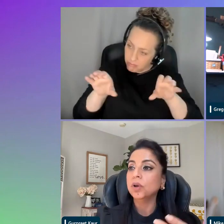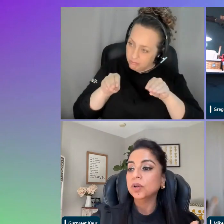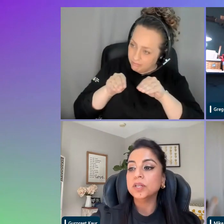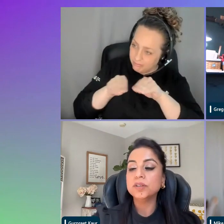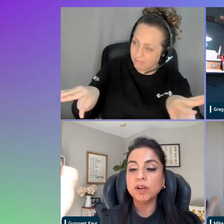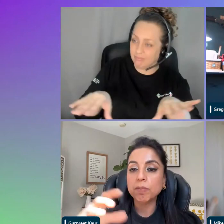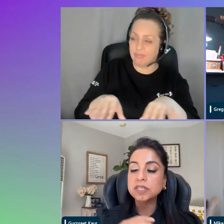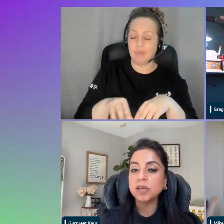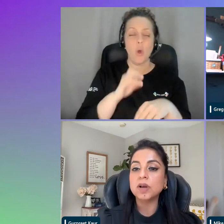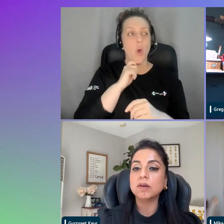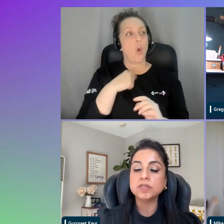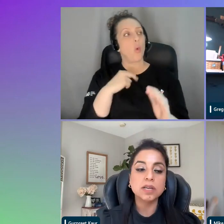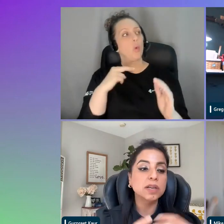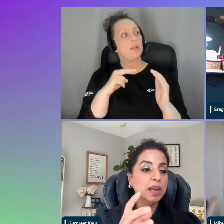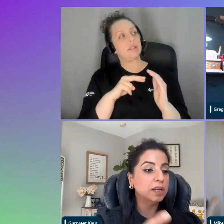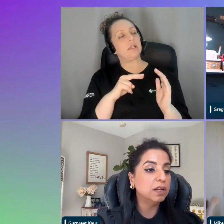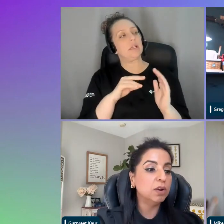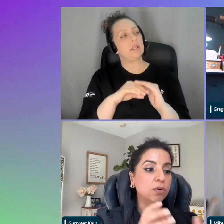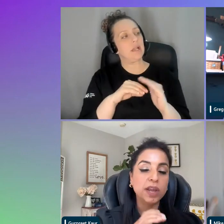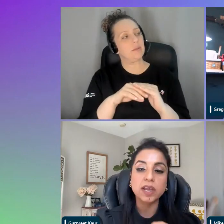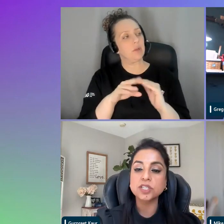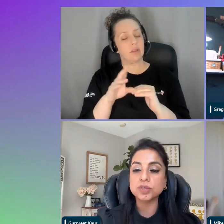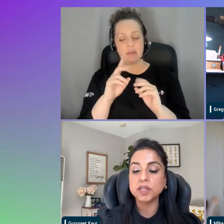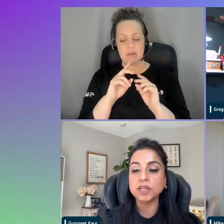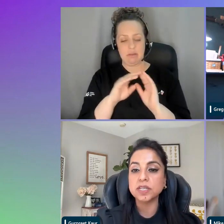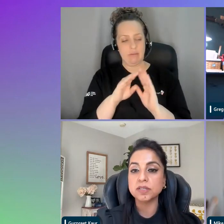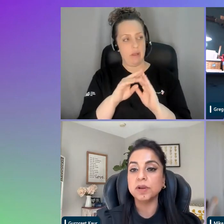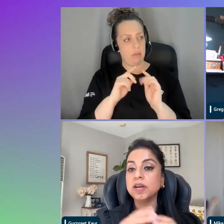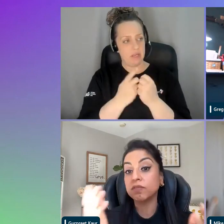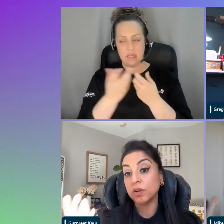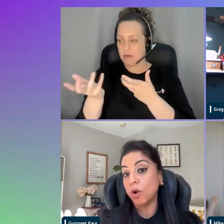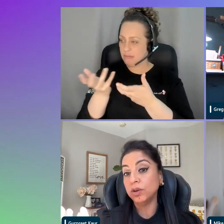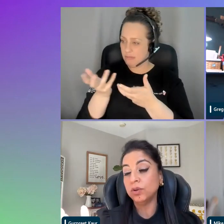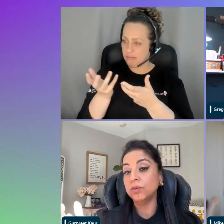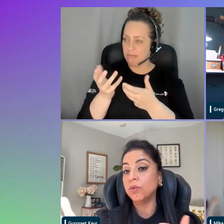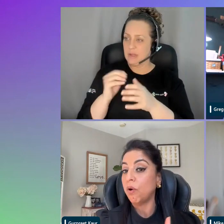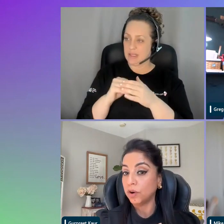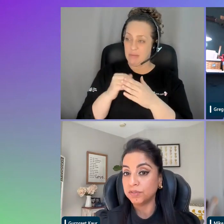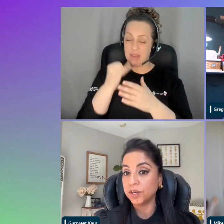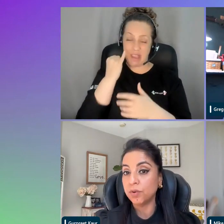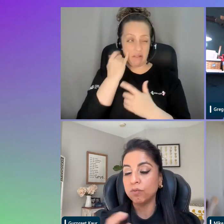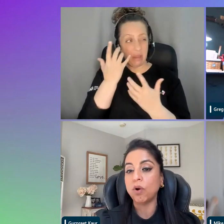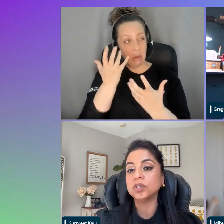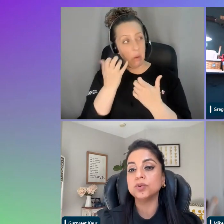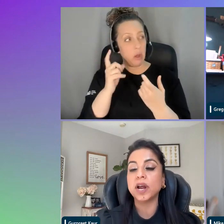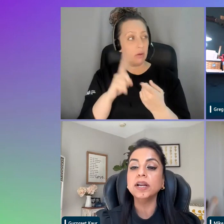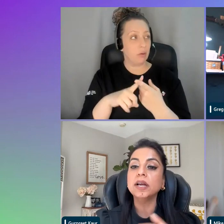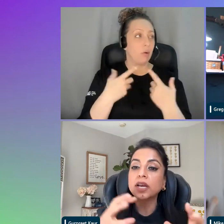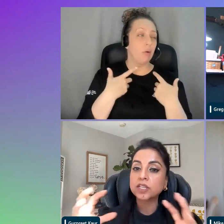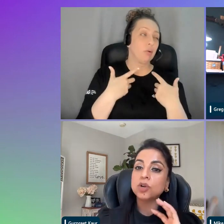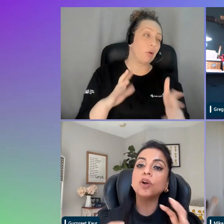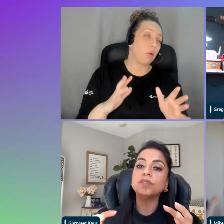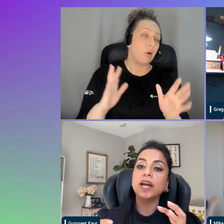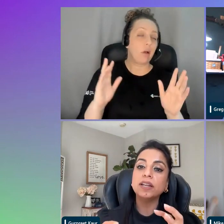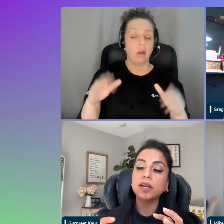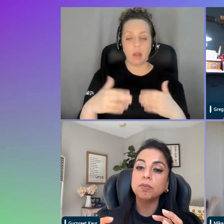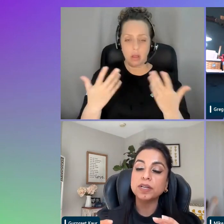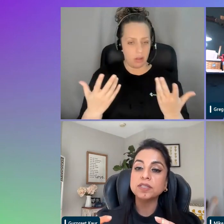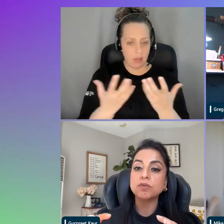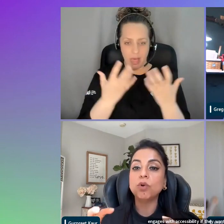you know, the development team comes in and, you know, engages with accessibility if they want to or if they don't want to.